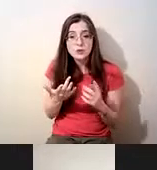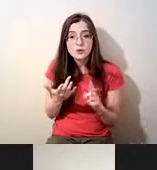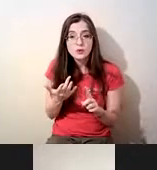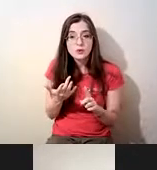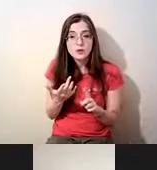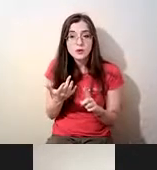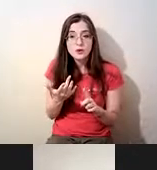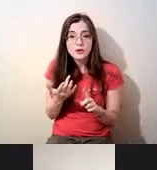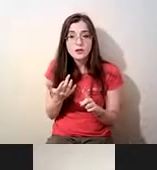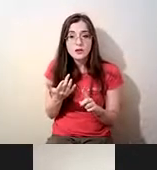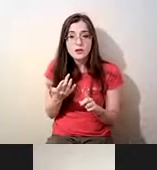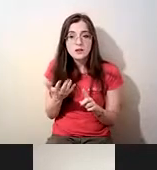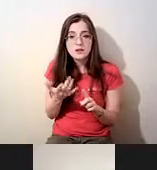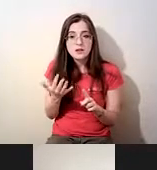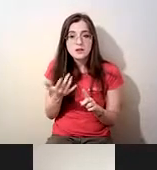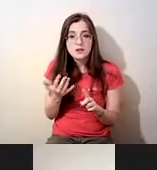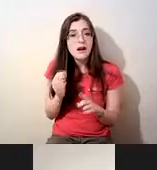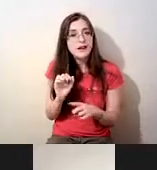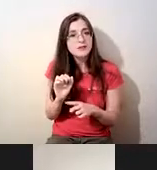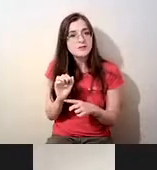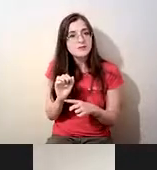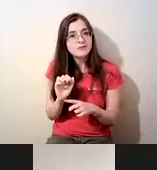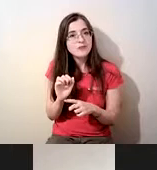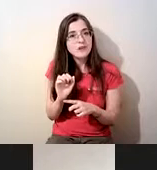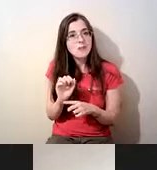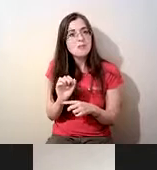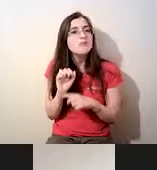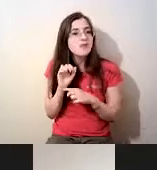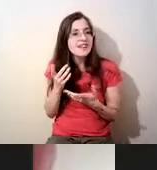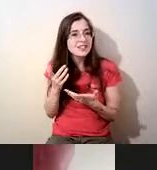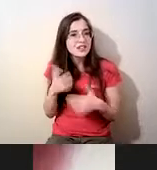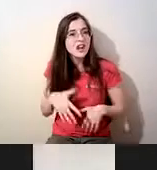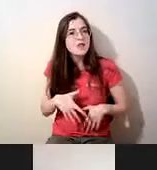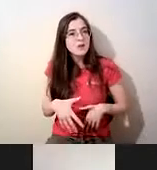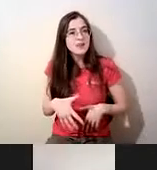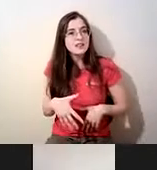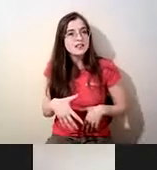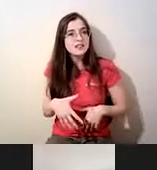like a protection um reproductive reproductive health uh